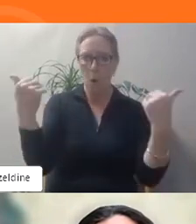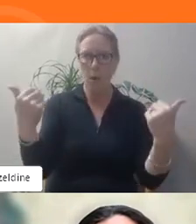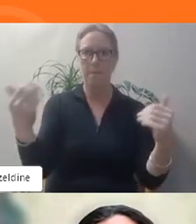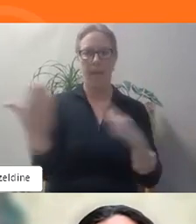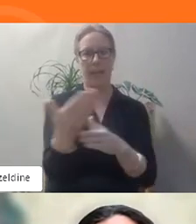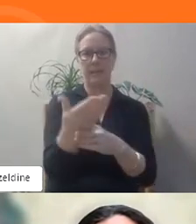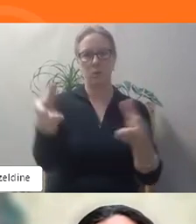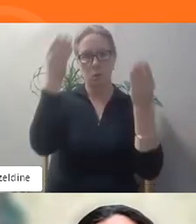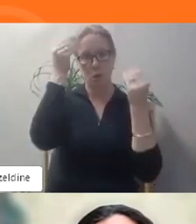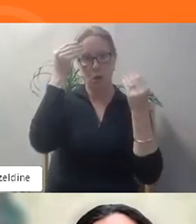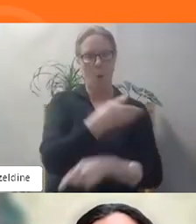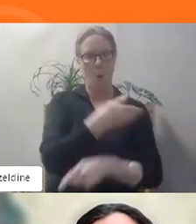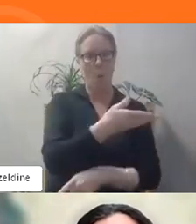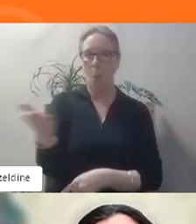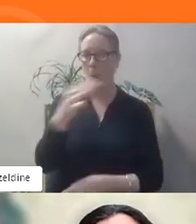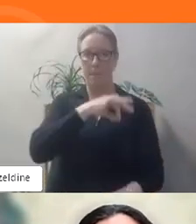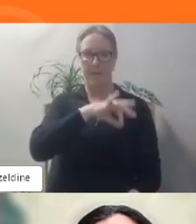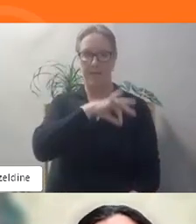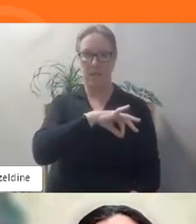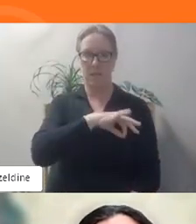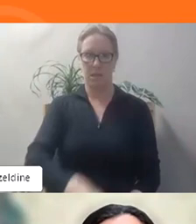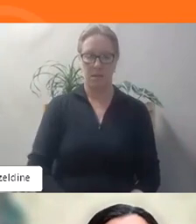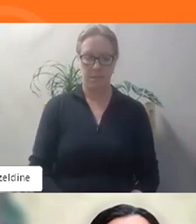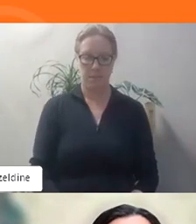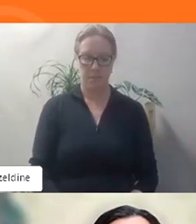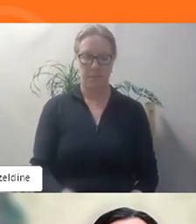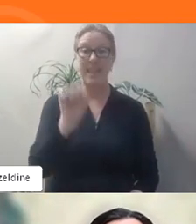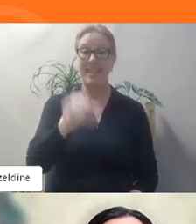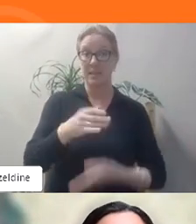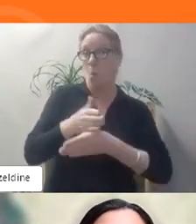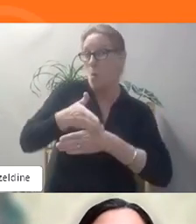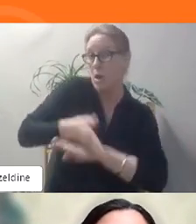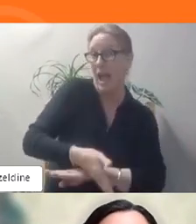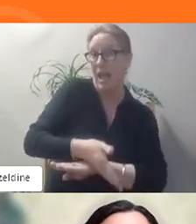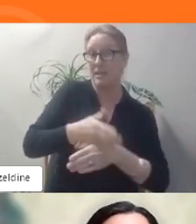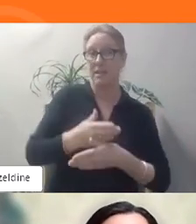everyone benefits. We do work hard to dispel misconceptions and can